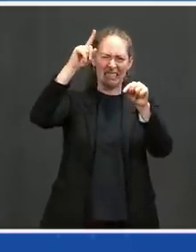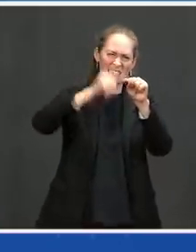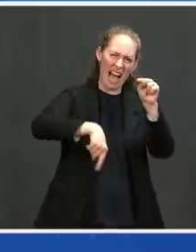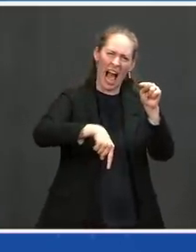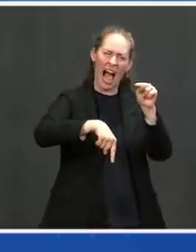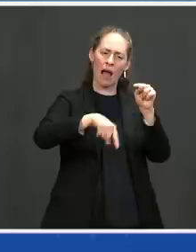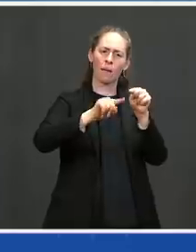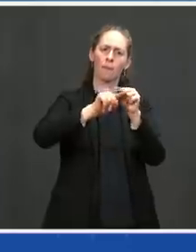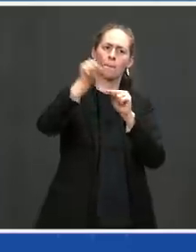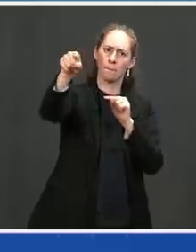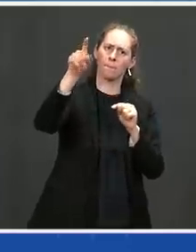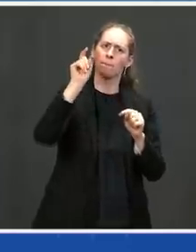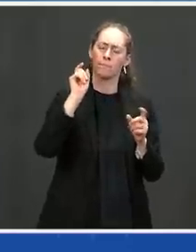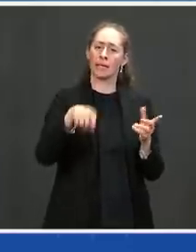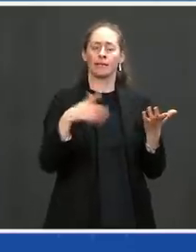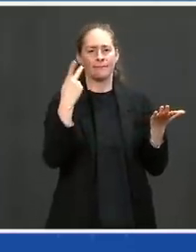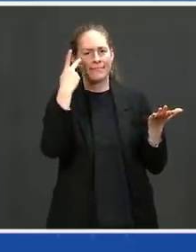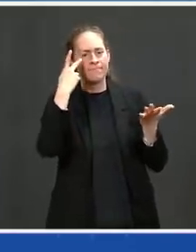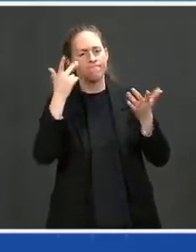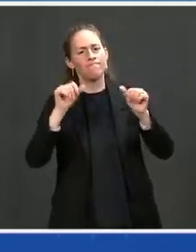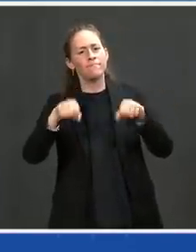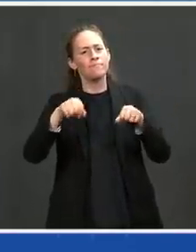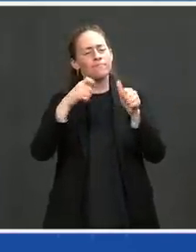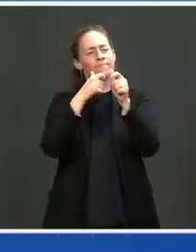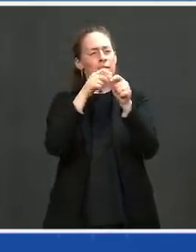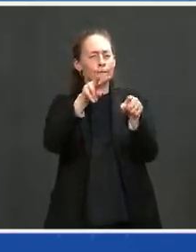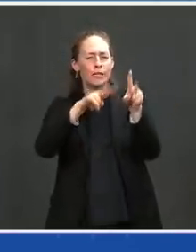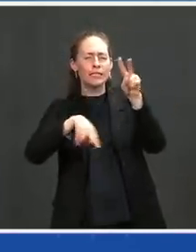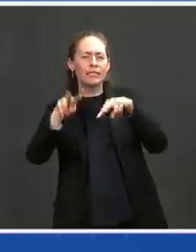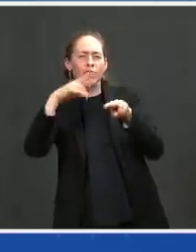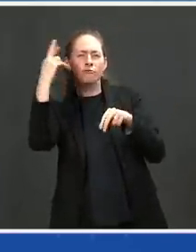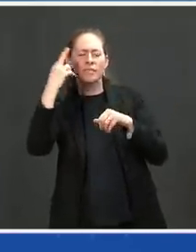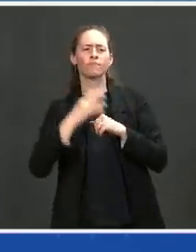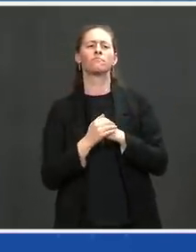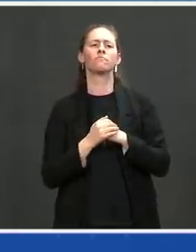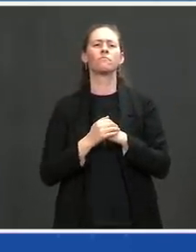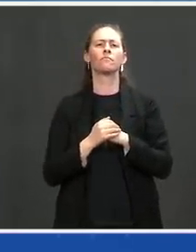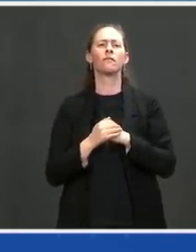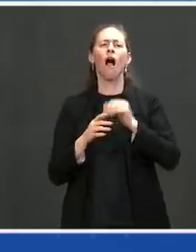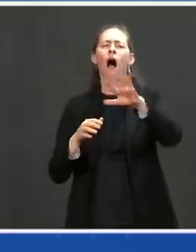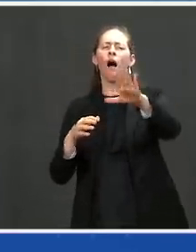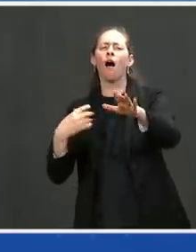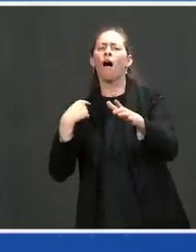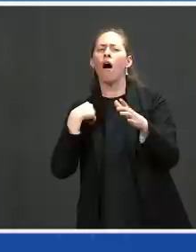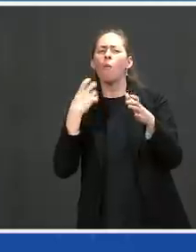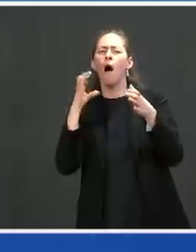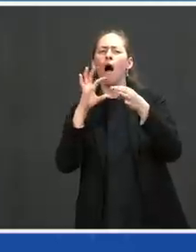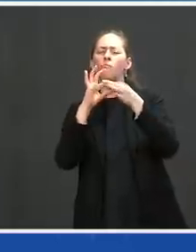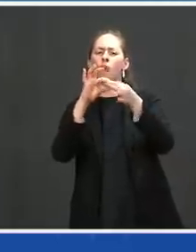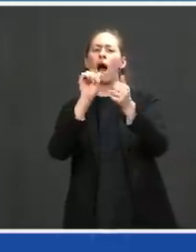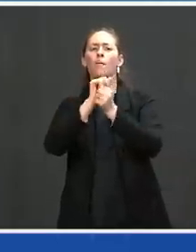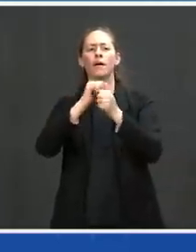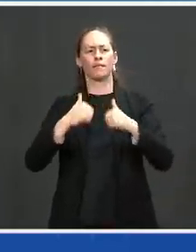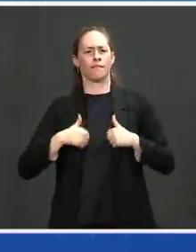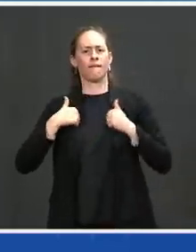The Press: Final follow, sir. You mentioned circumstances that must be horrific. The Customs and Border Protection facility in Donna, Texas --